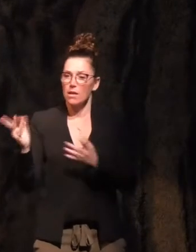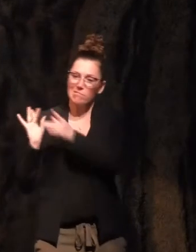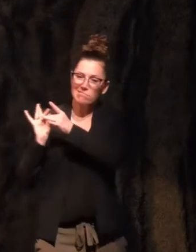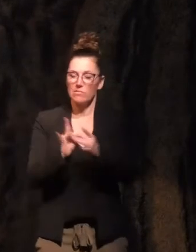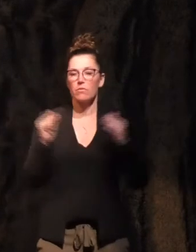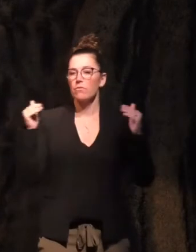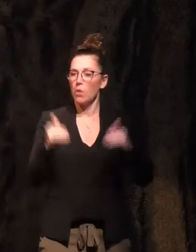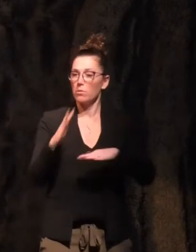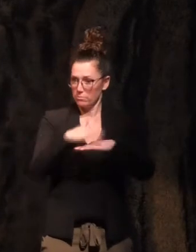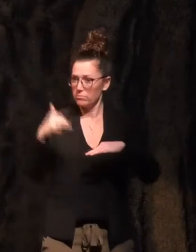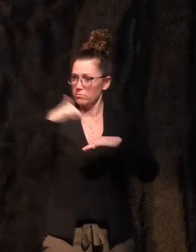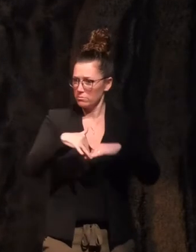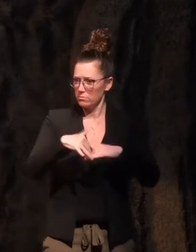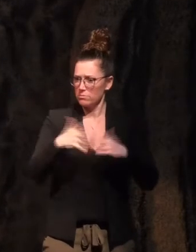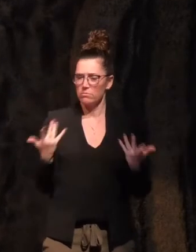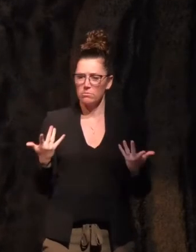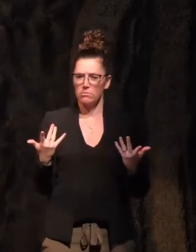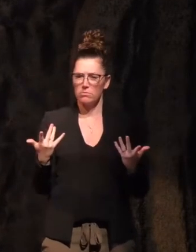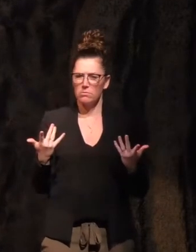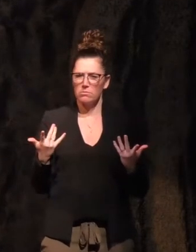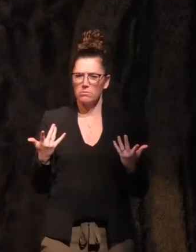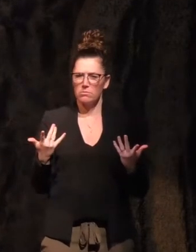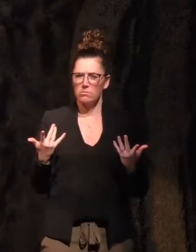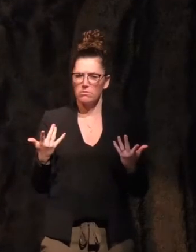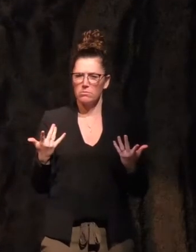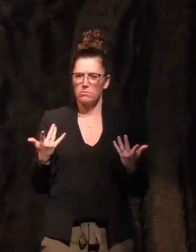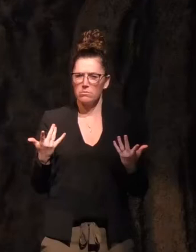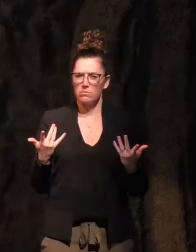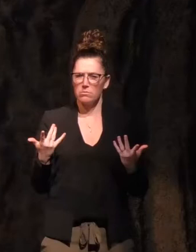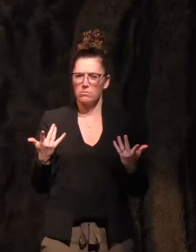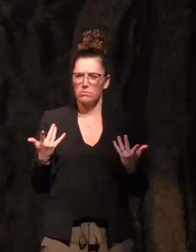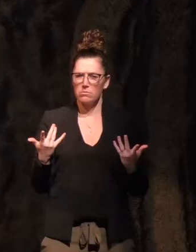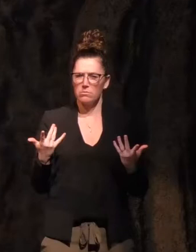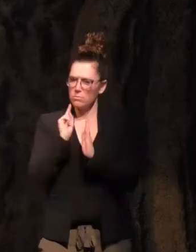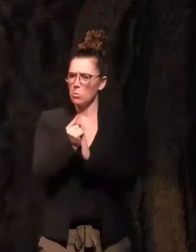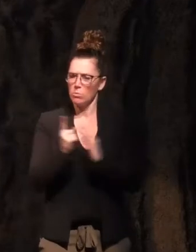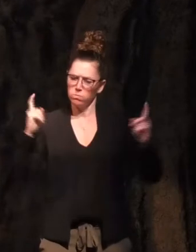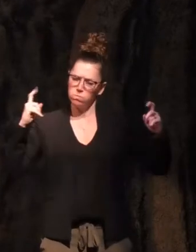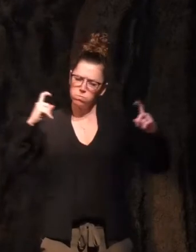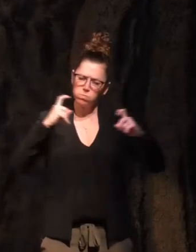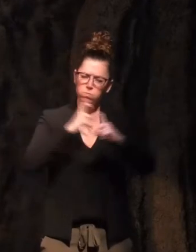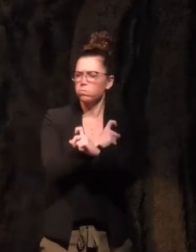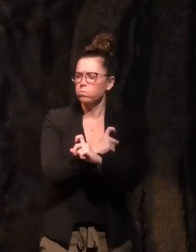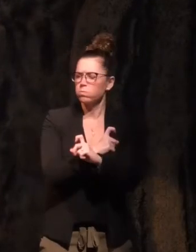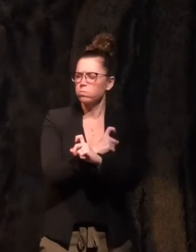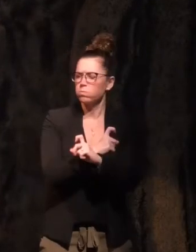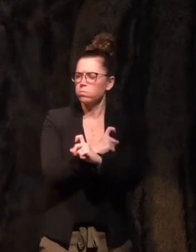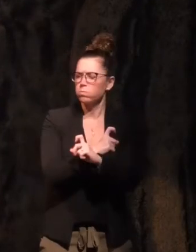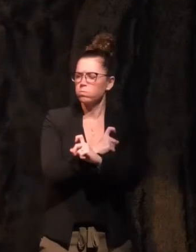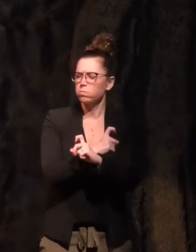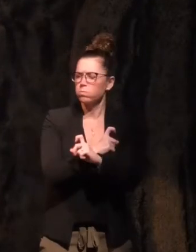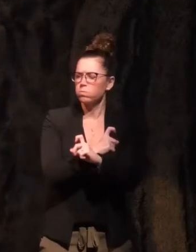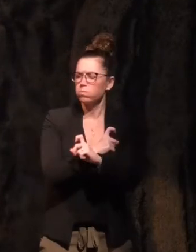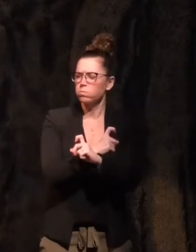a reminder of how complex this current moment is. It was a deeply inspiring call to action and it was a nuanced vision